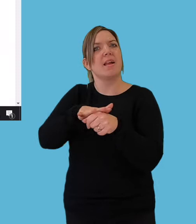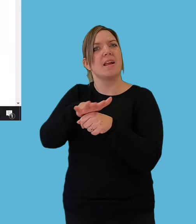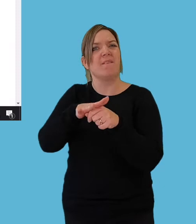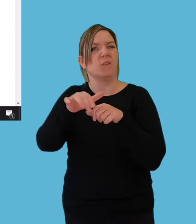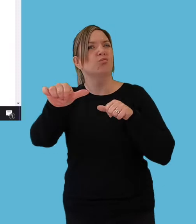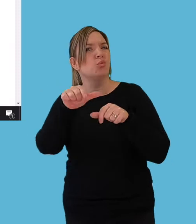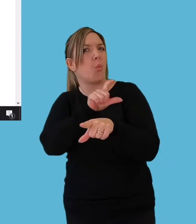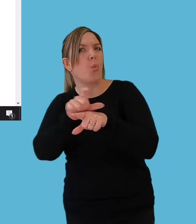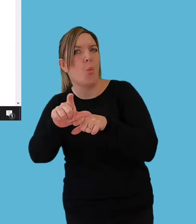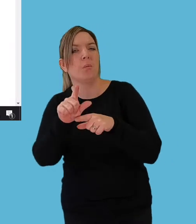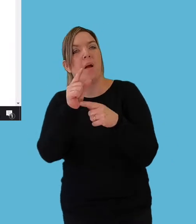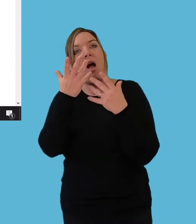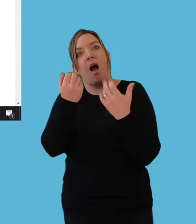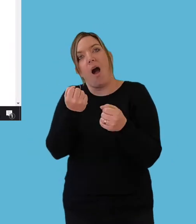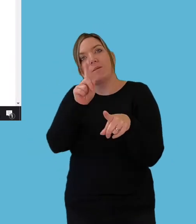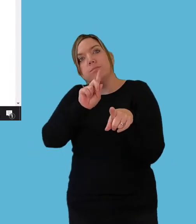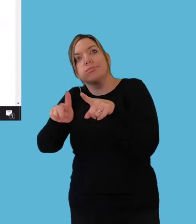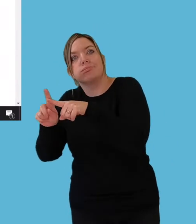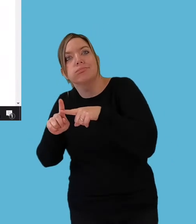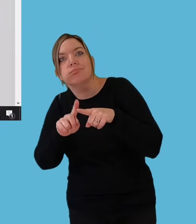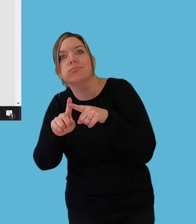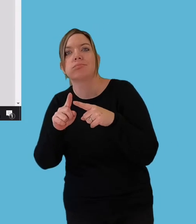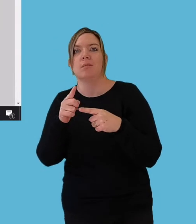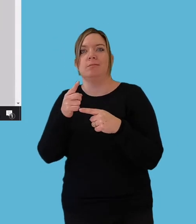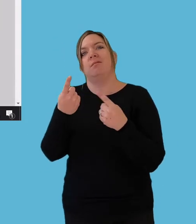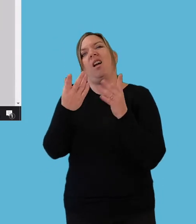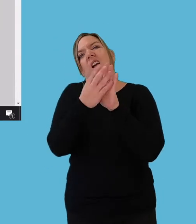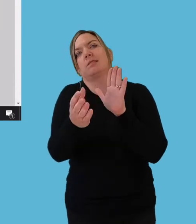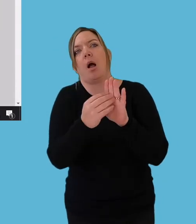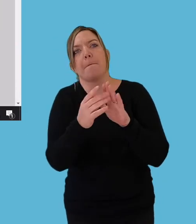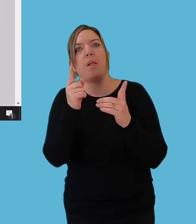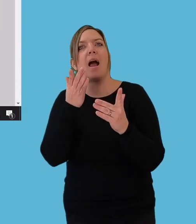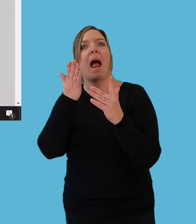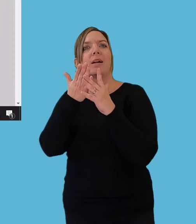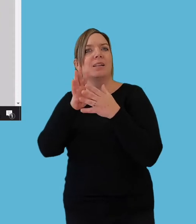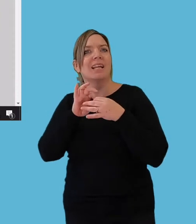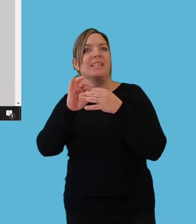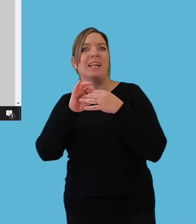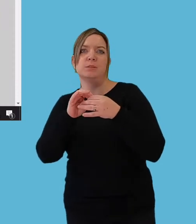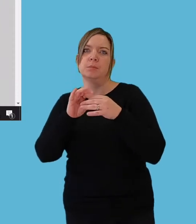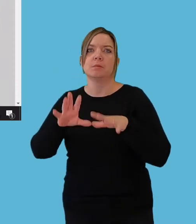But we have a number of other Moodles, for example we have one called the Access and Engagement Get Started Moodle,